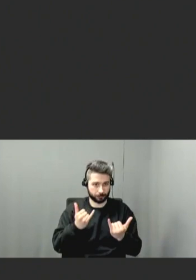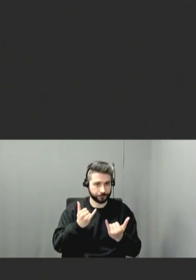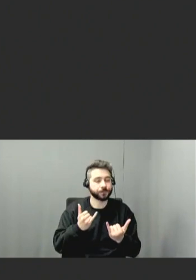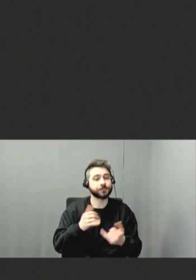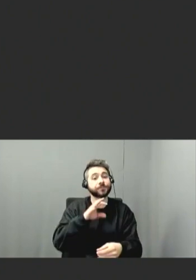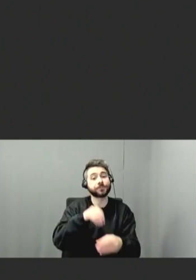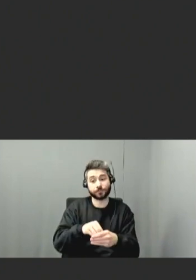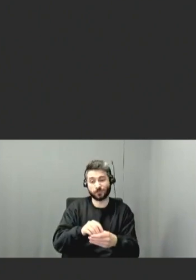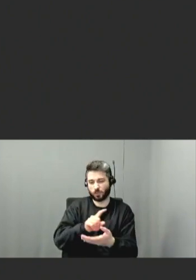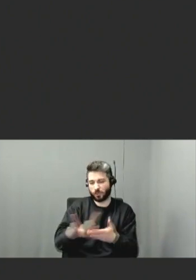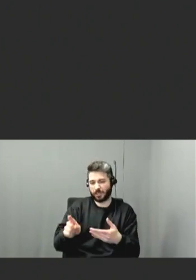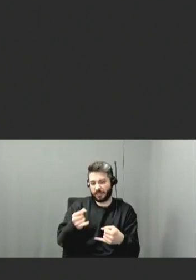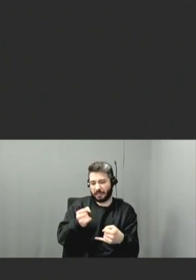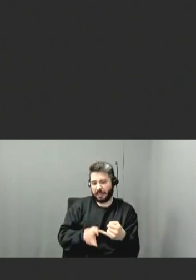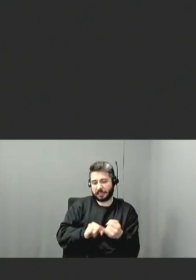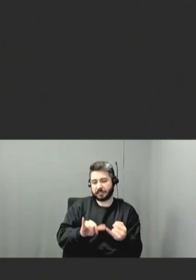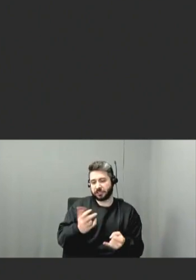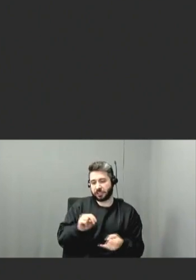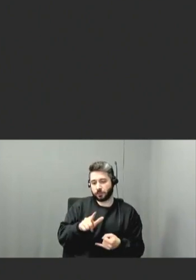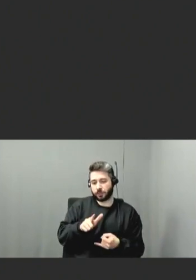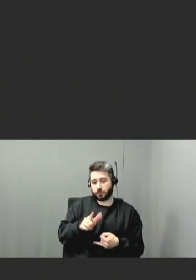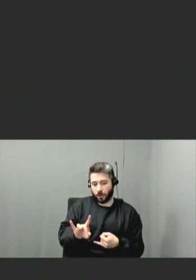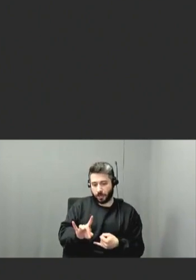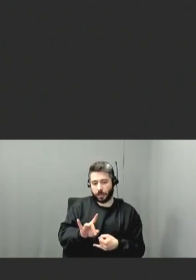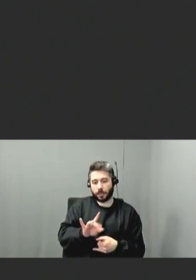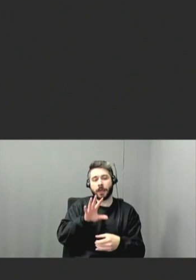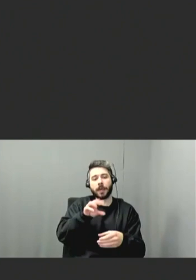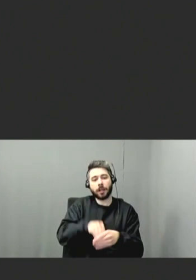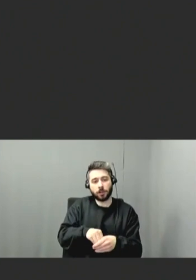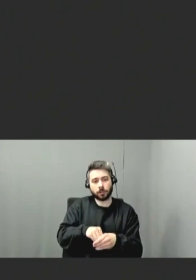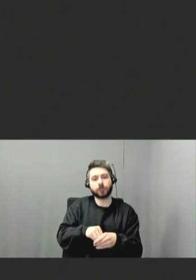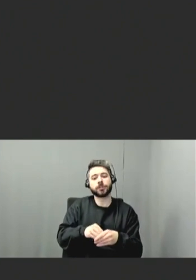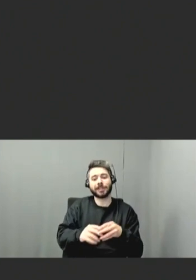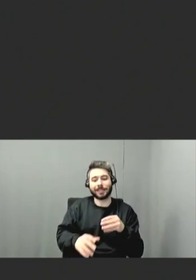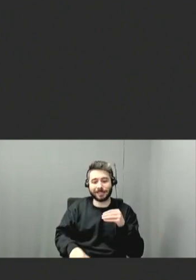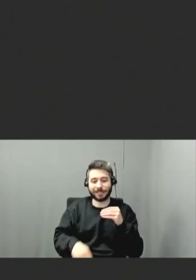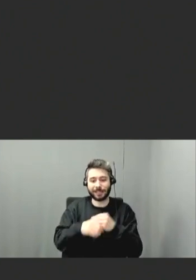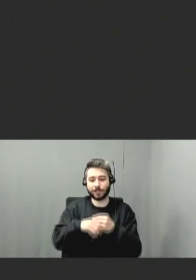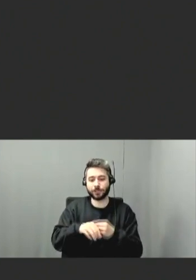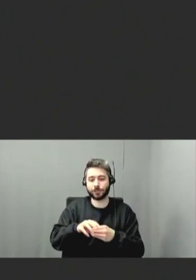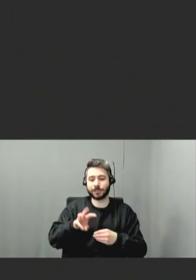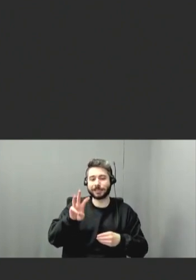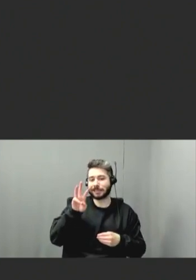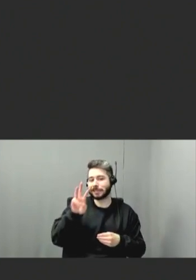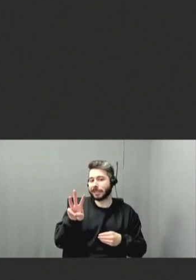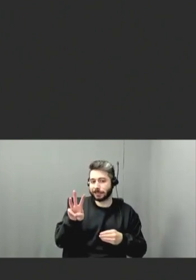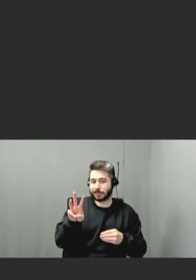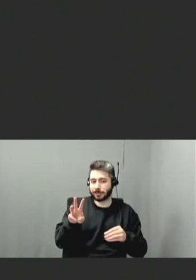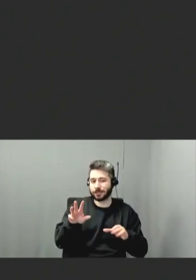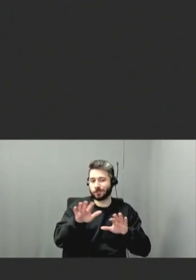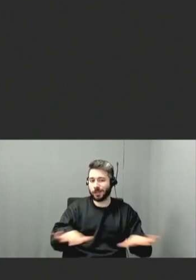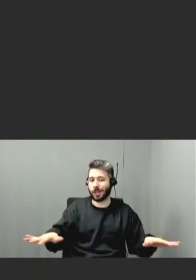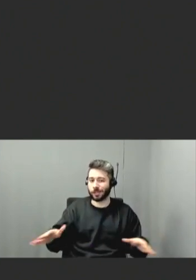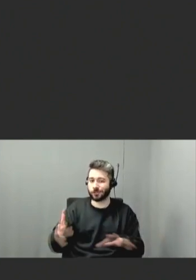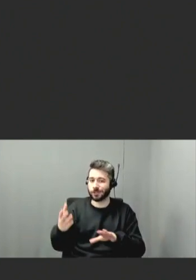ending January 28, includes -- included an additional six pediatric deaths for a total